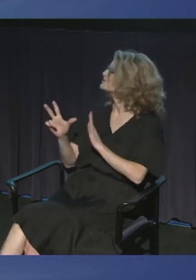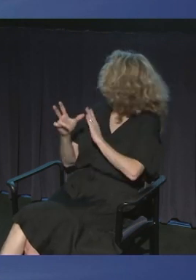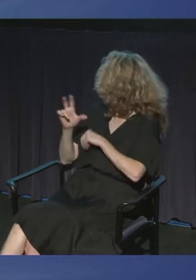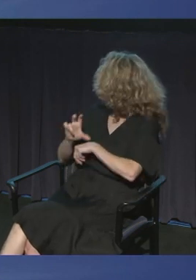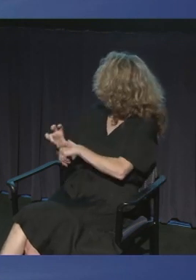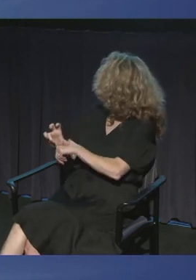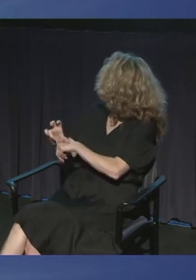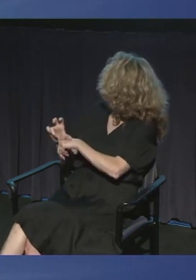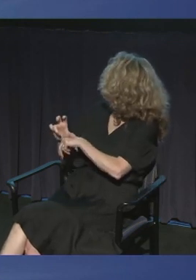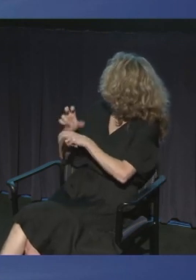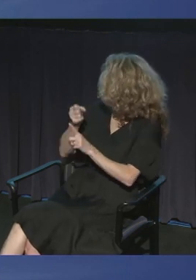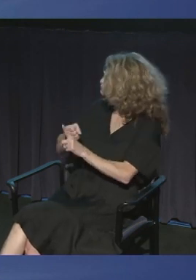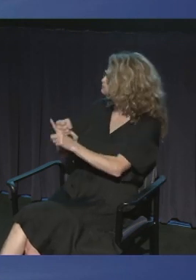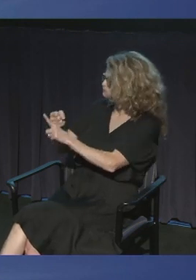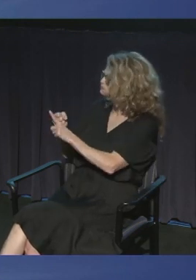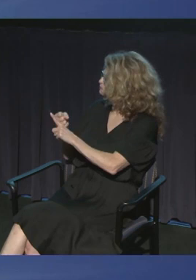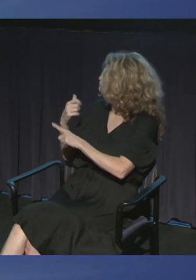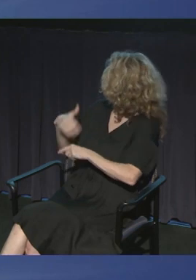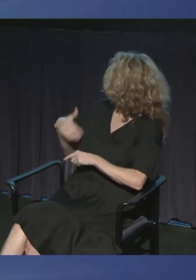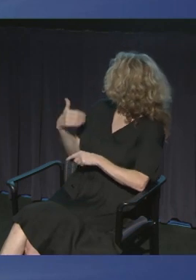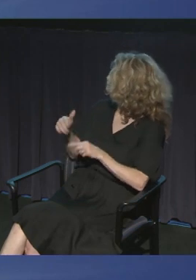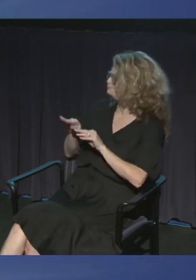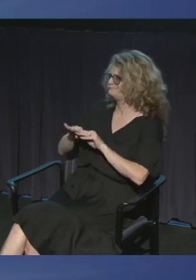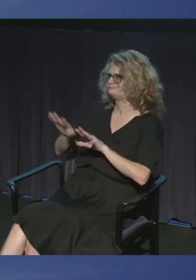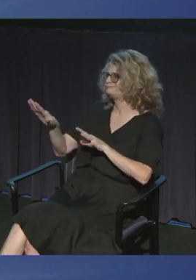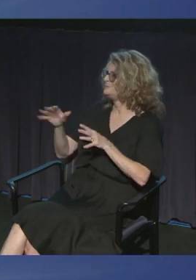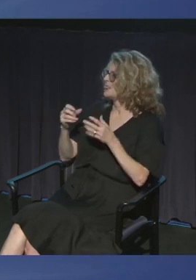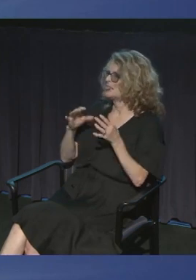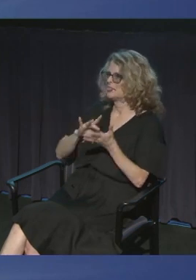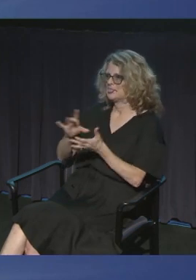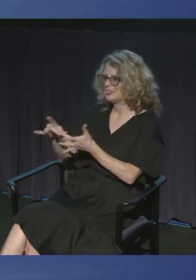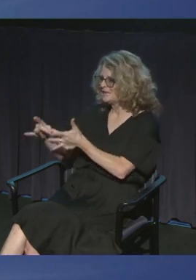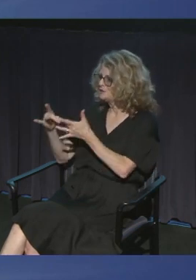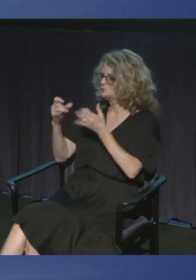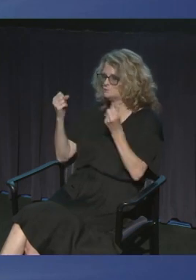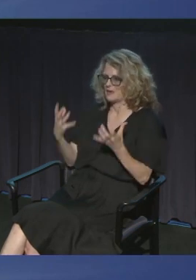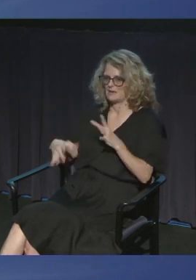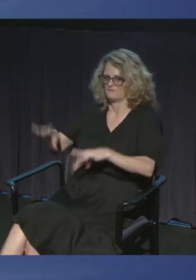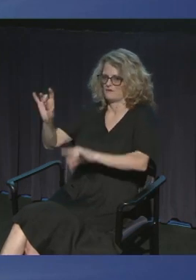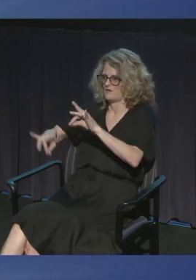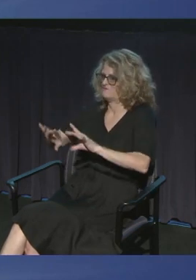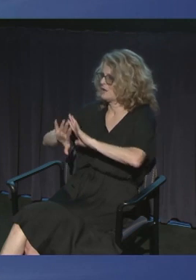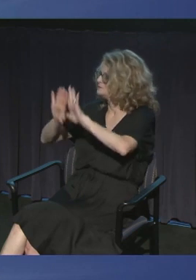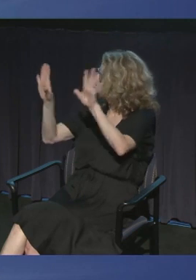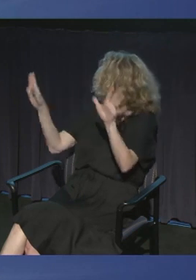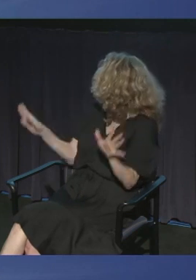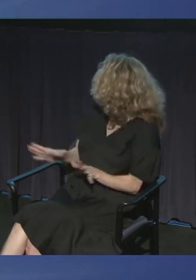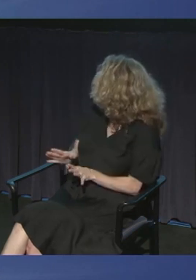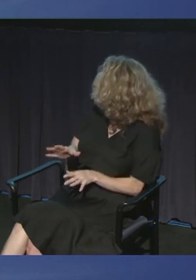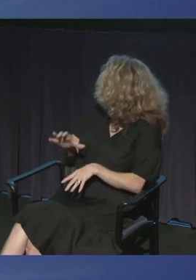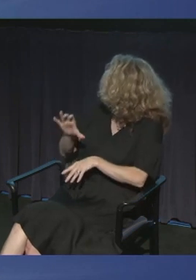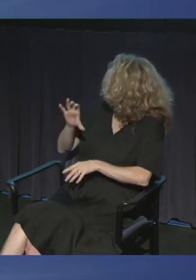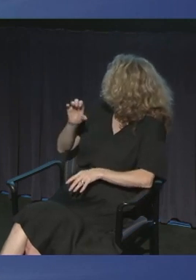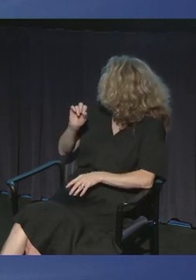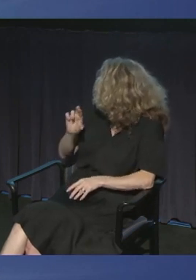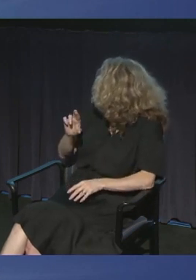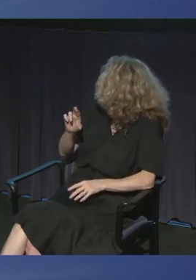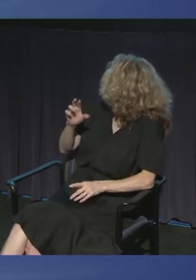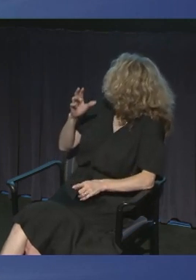INFECTIONS, INFLAMMATION, AUTOIMMUNE DISEASES METABOLIC DISEASES CANCER AS VACCINES